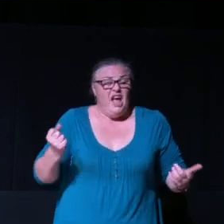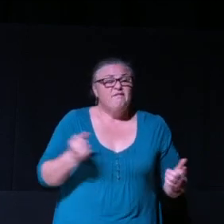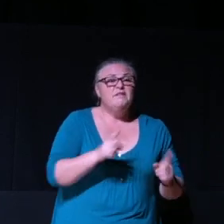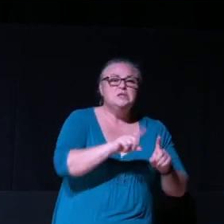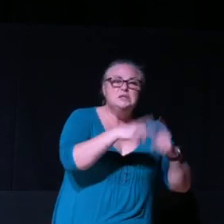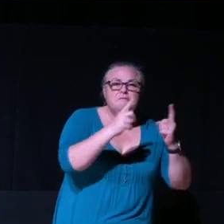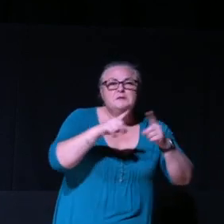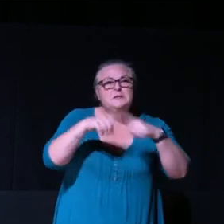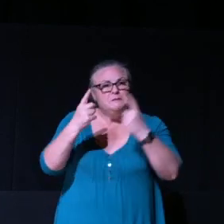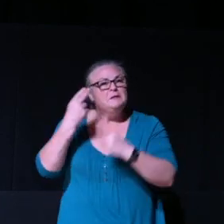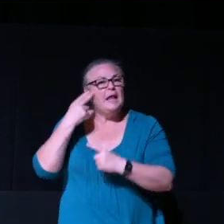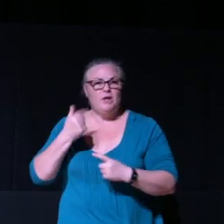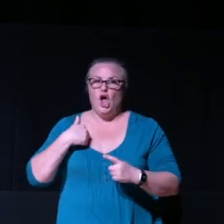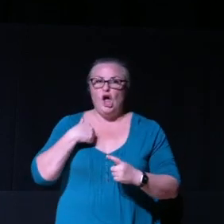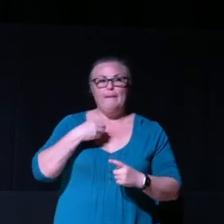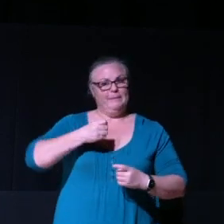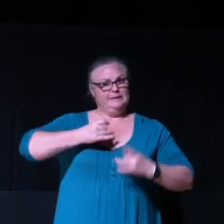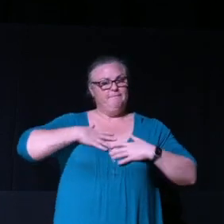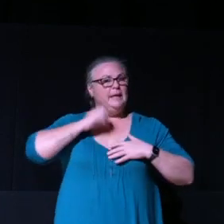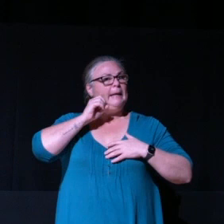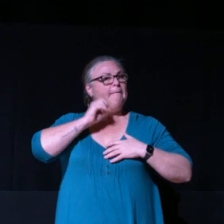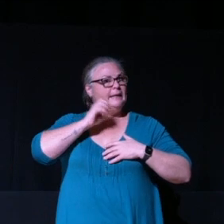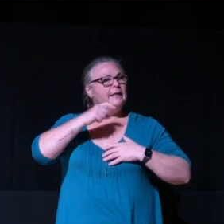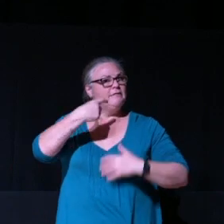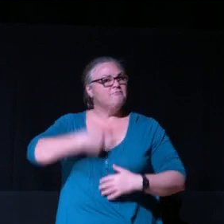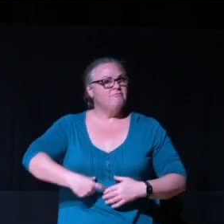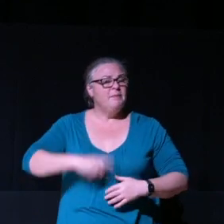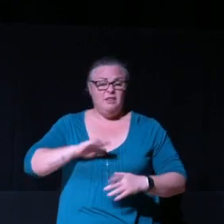I mean I've been doing comedy for a really long time and the entire time has been the conversation